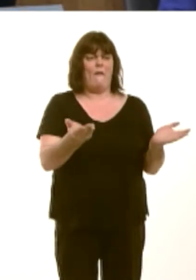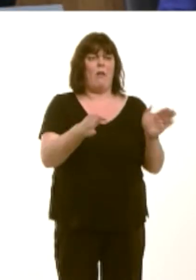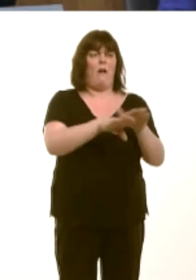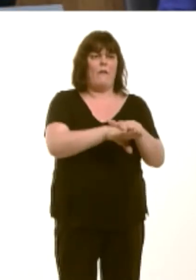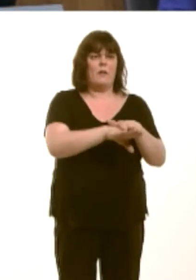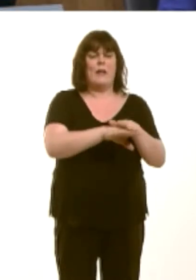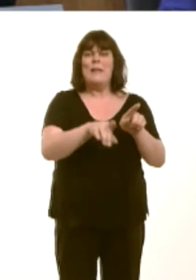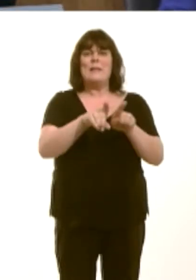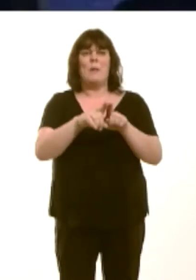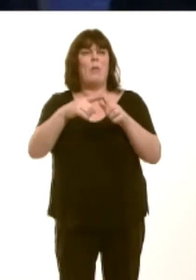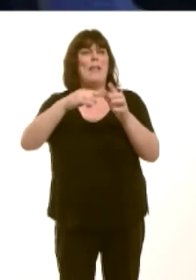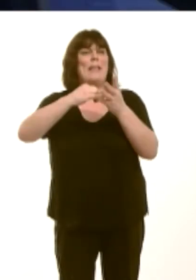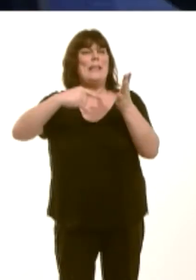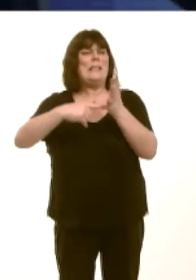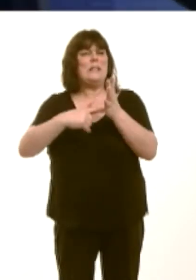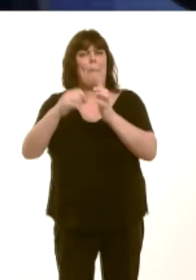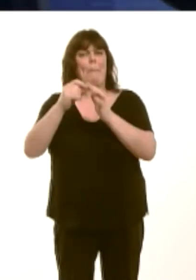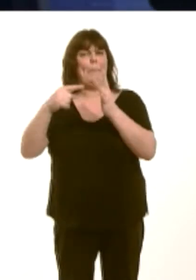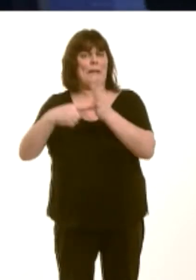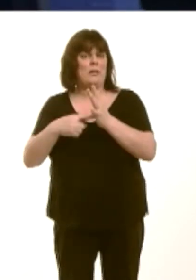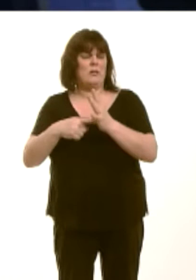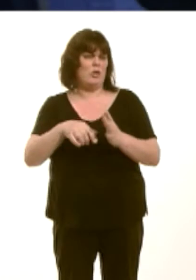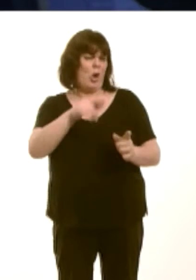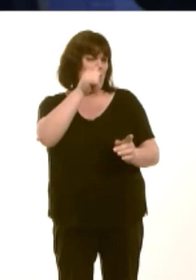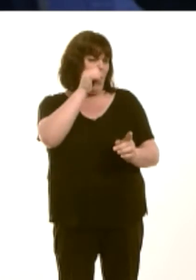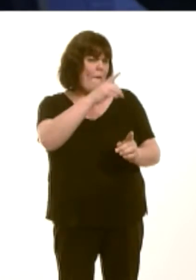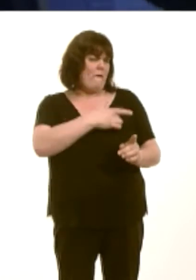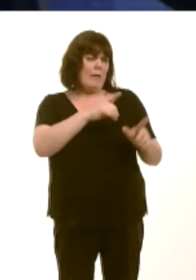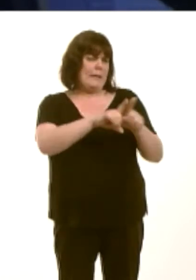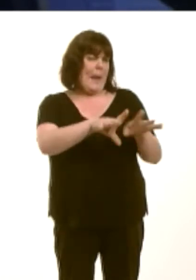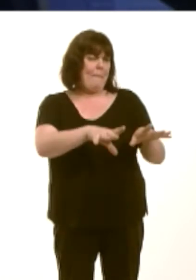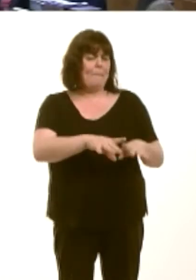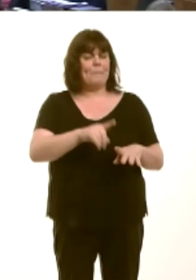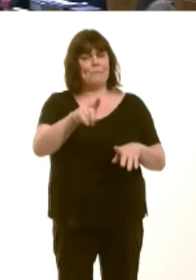She will knowóand I know that she takes the same view as me on thisóthat there is a responsibility,